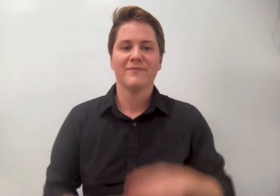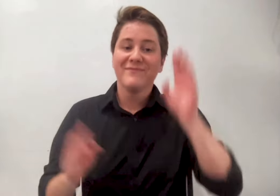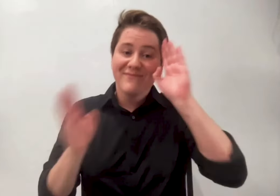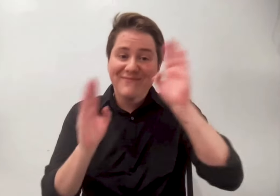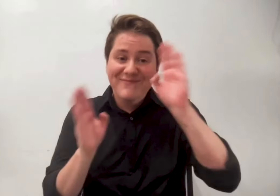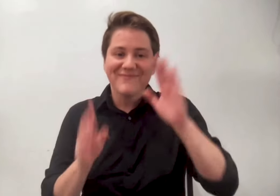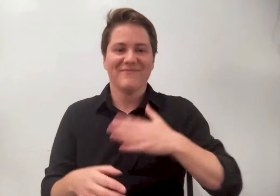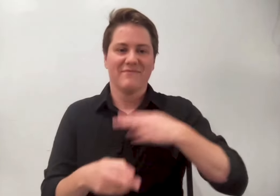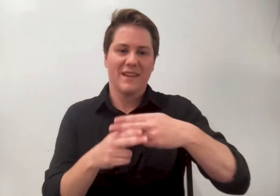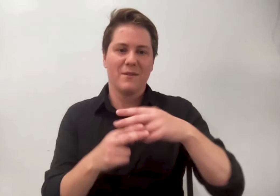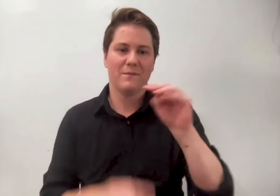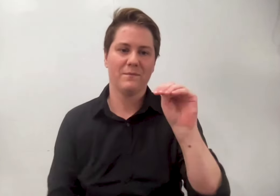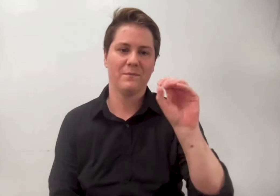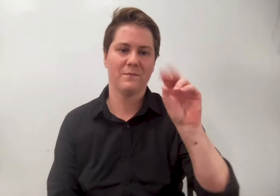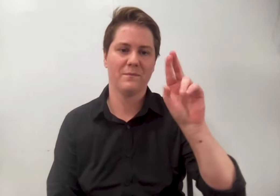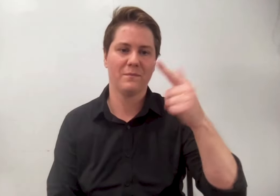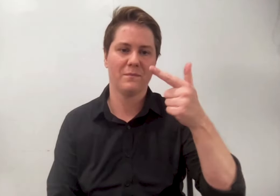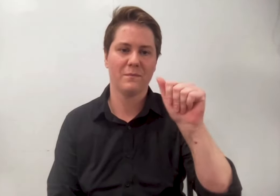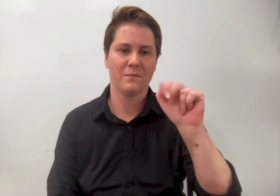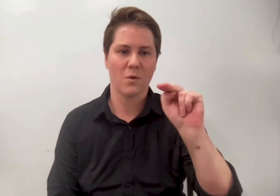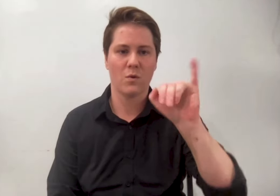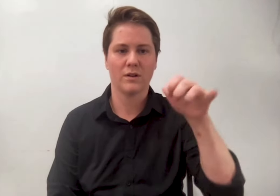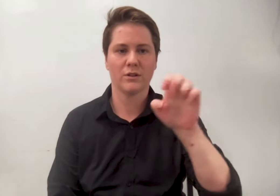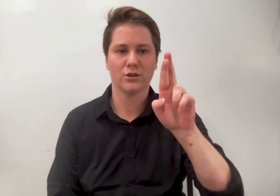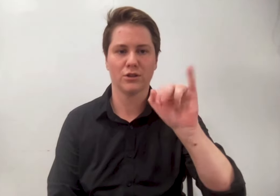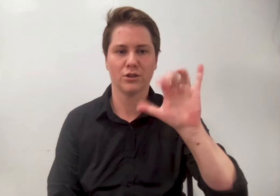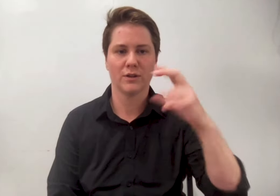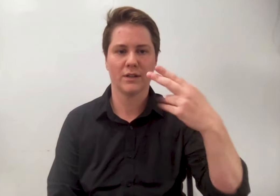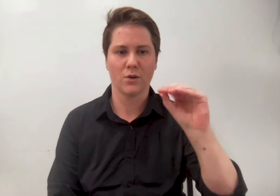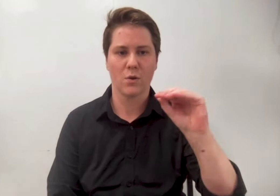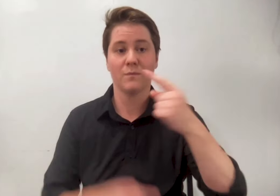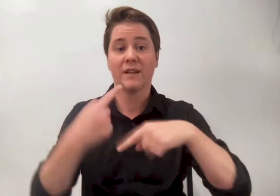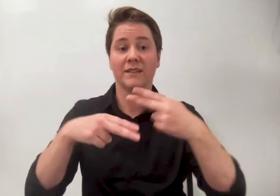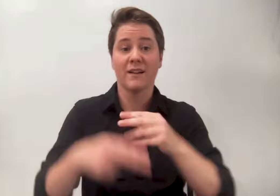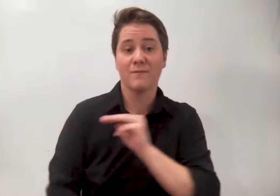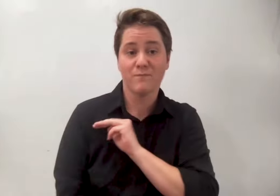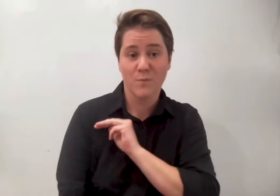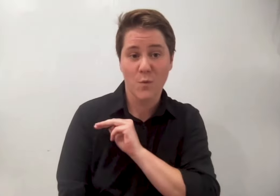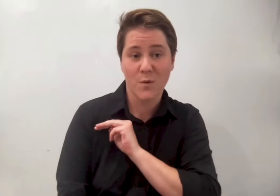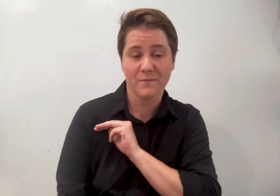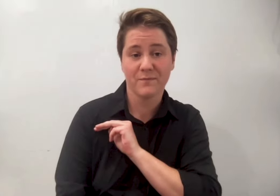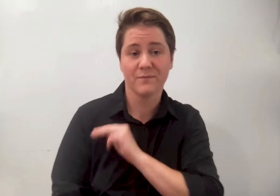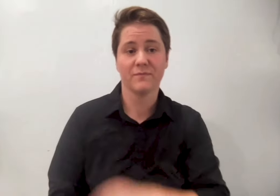Hello! My name is Morgan Jericho (sign name)